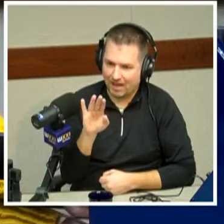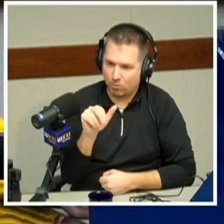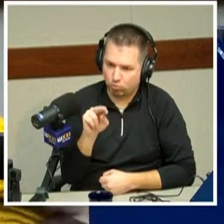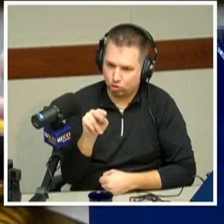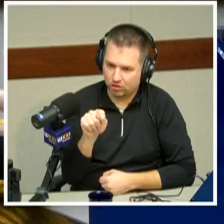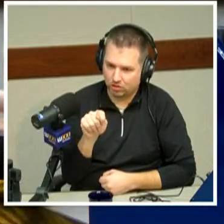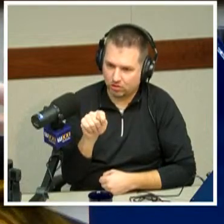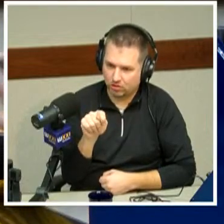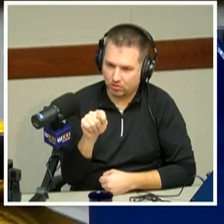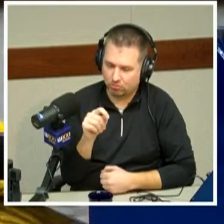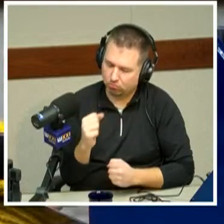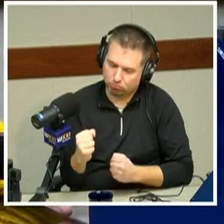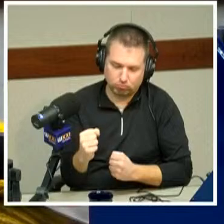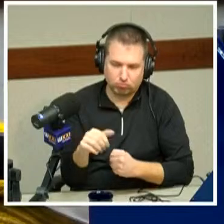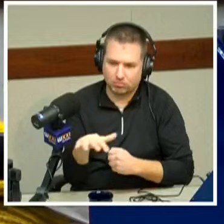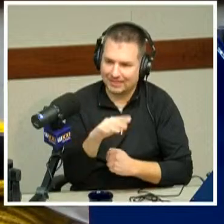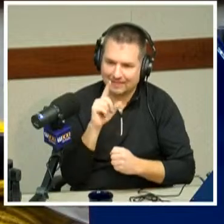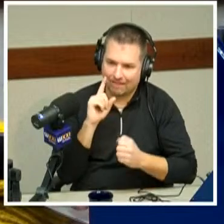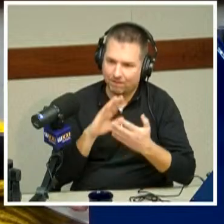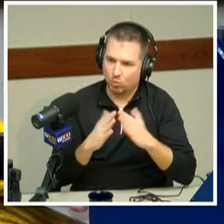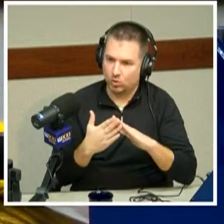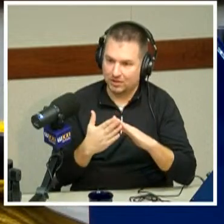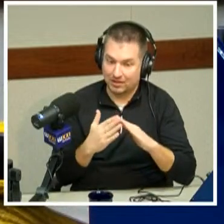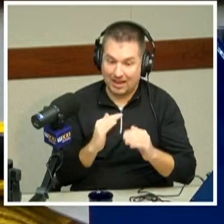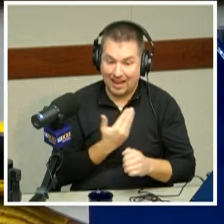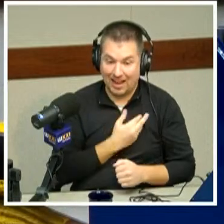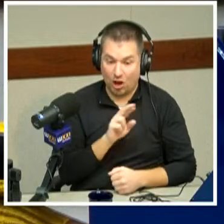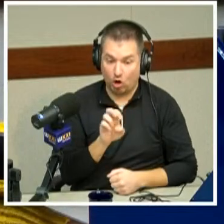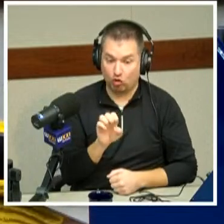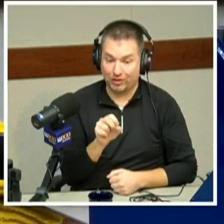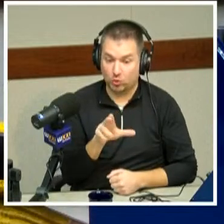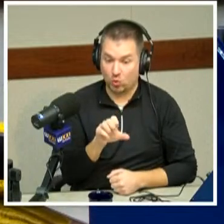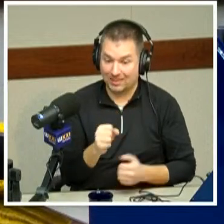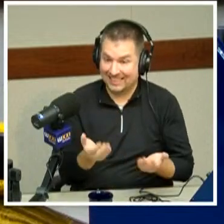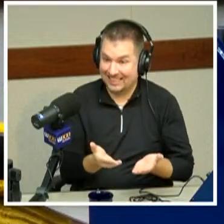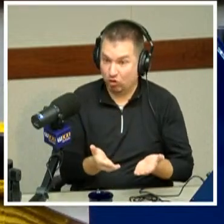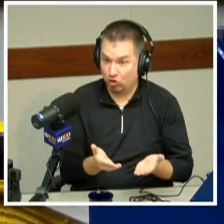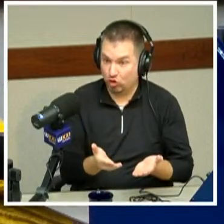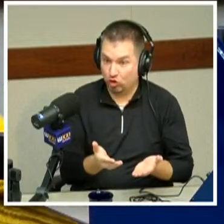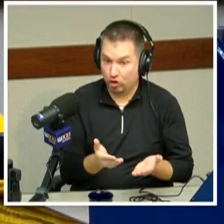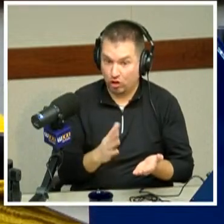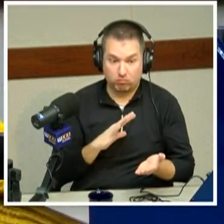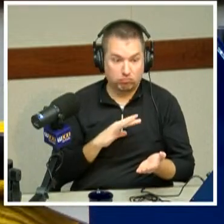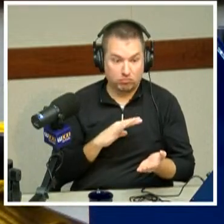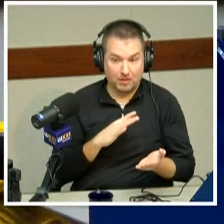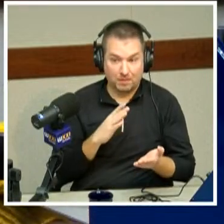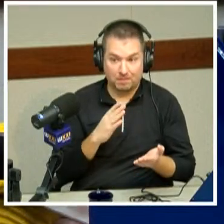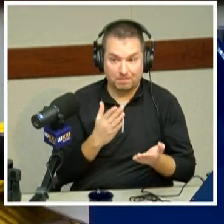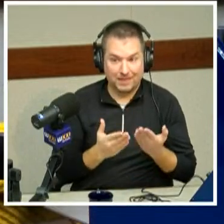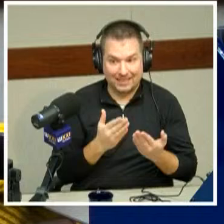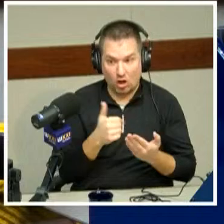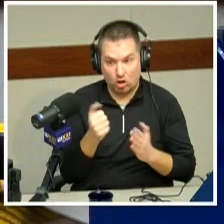so the resources that we might have here might not be resources that are found in other states